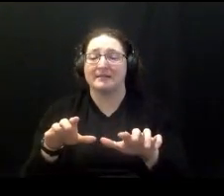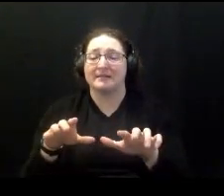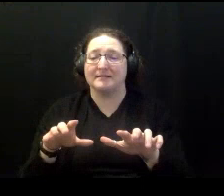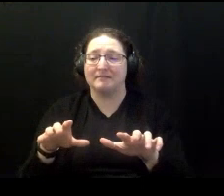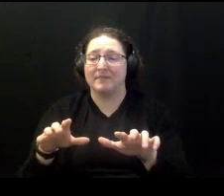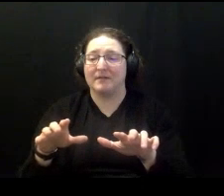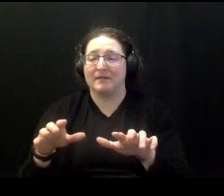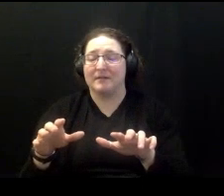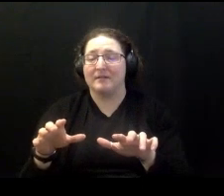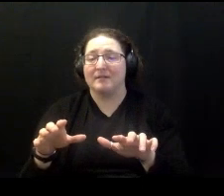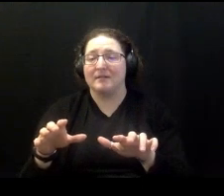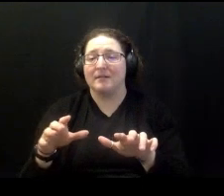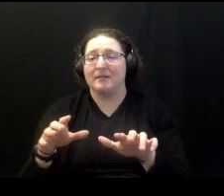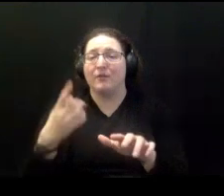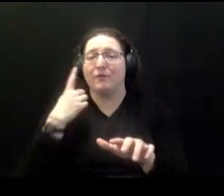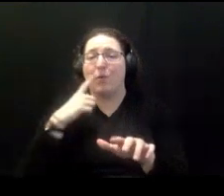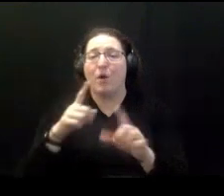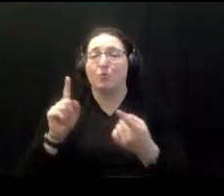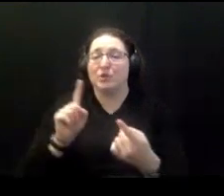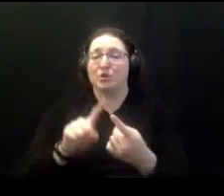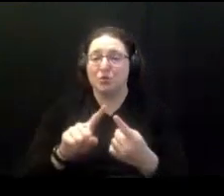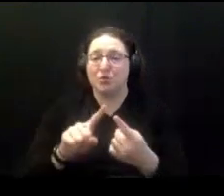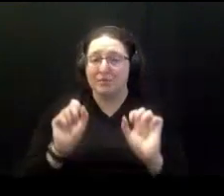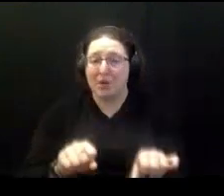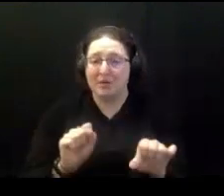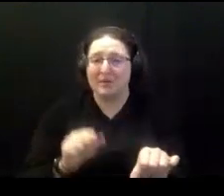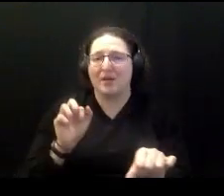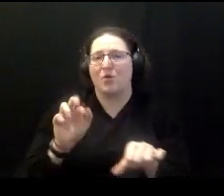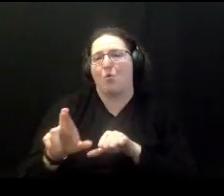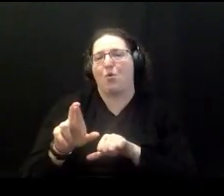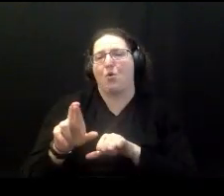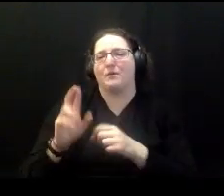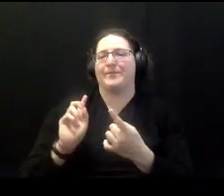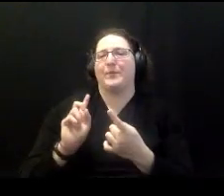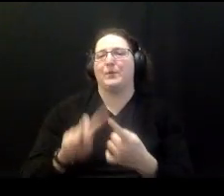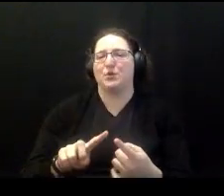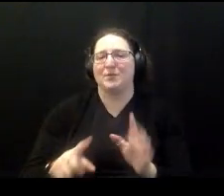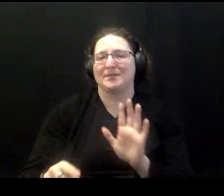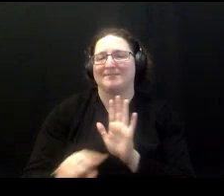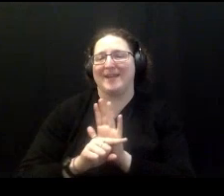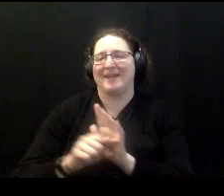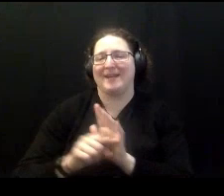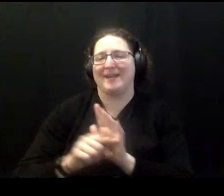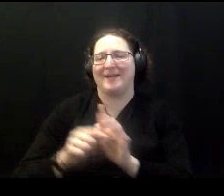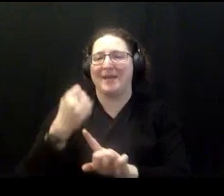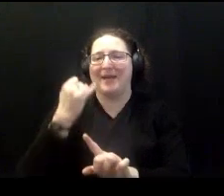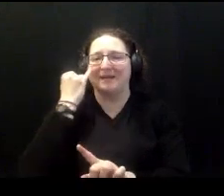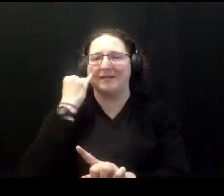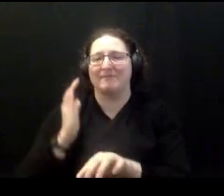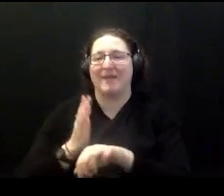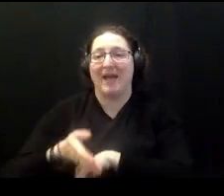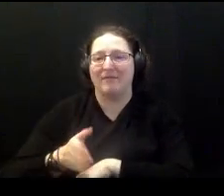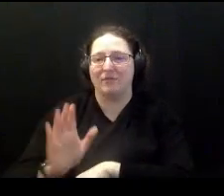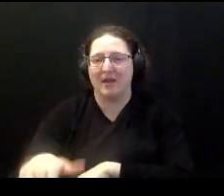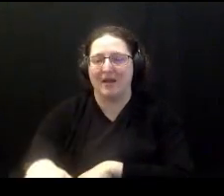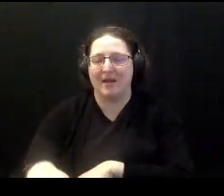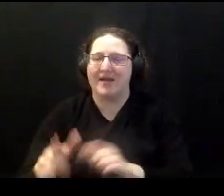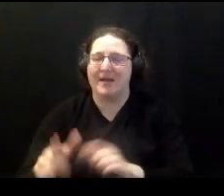threat or hazard occurs or reduce the negative impact of the threat or hazard if it does occur.